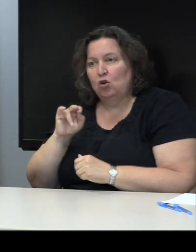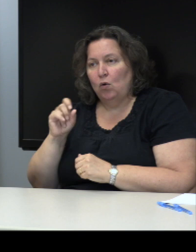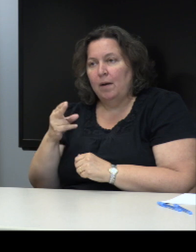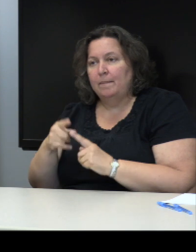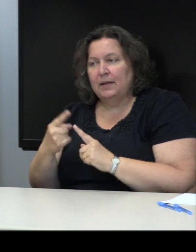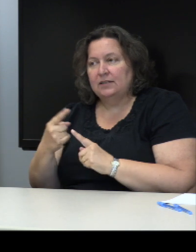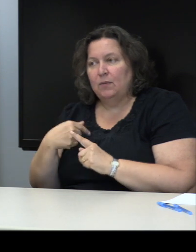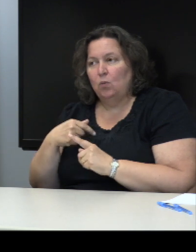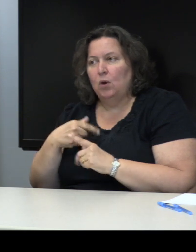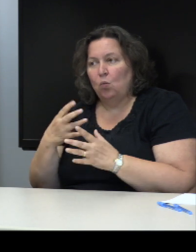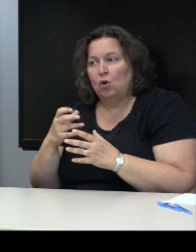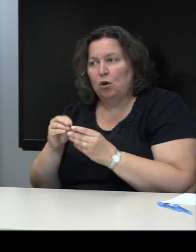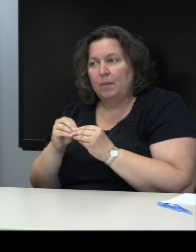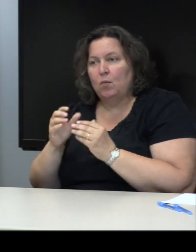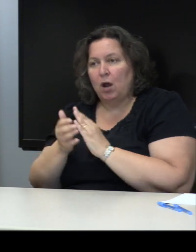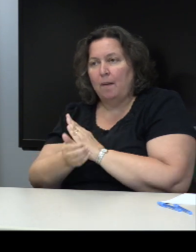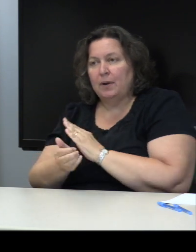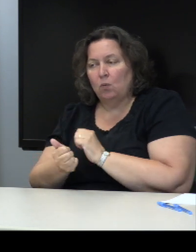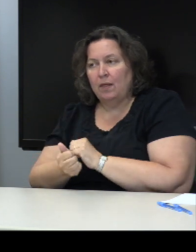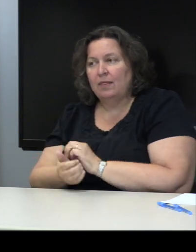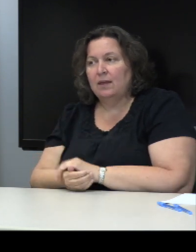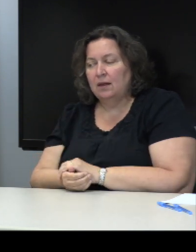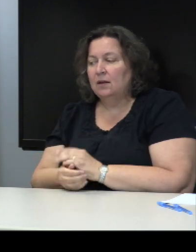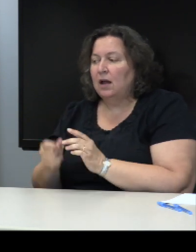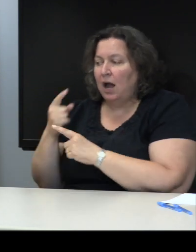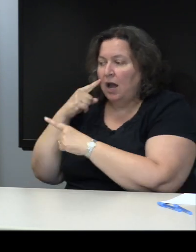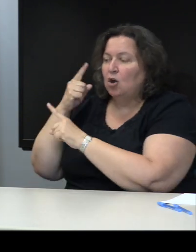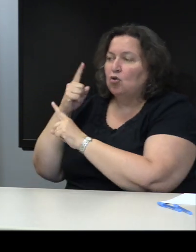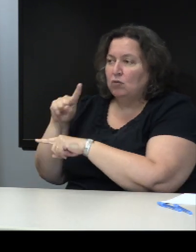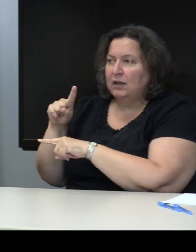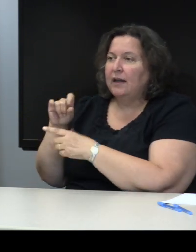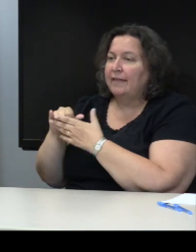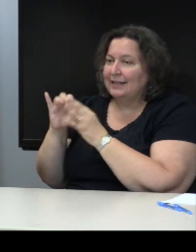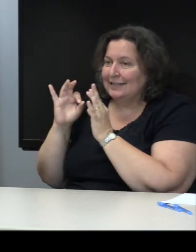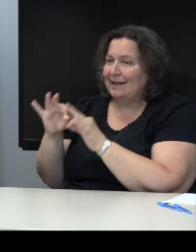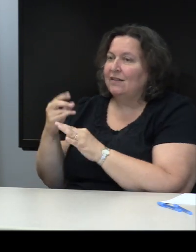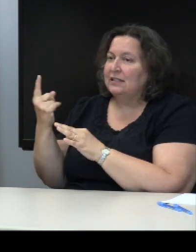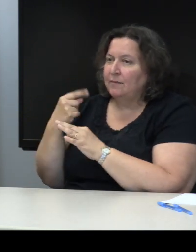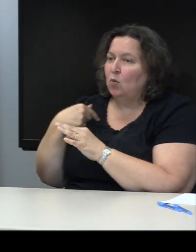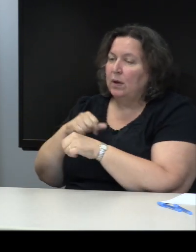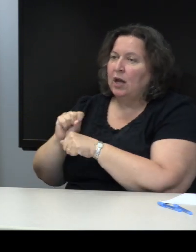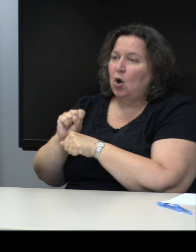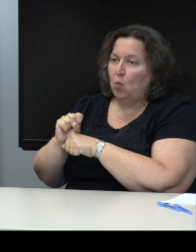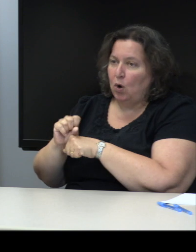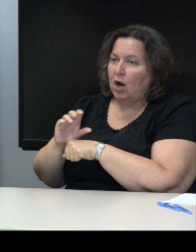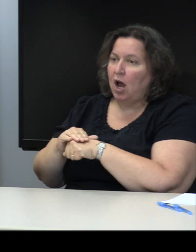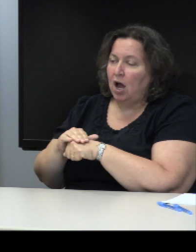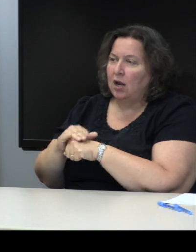we want her to be more confident with. Jody: Yes, I agree. That is definitely something that we can work on. I am thinking that it might